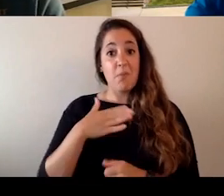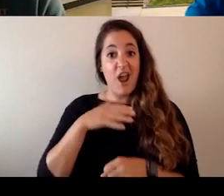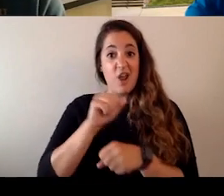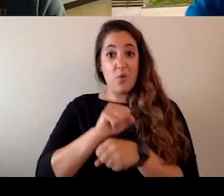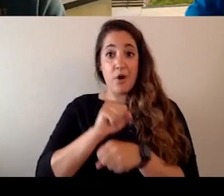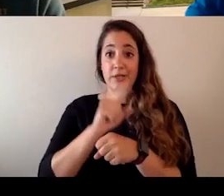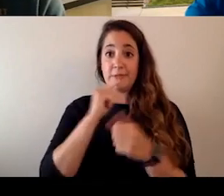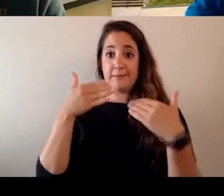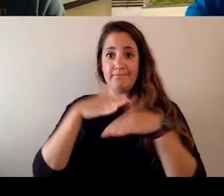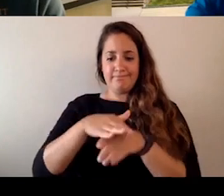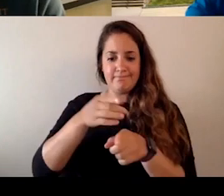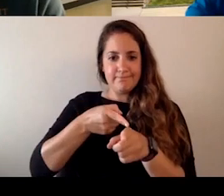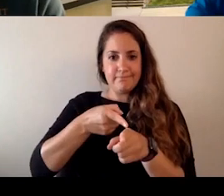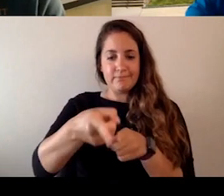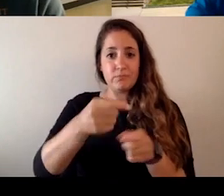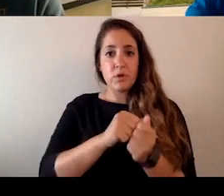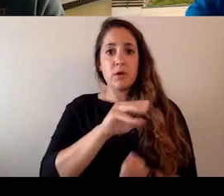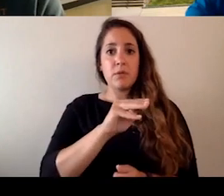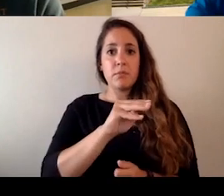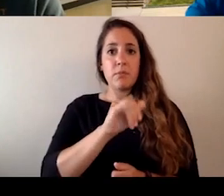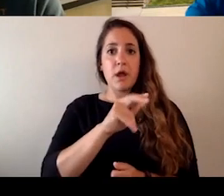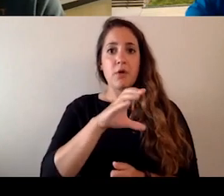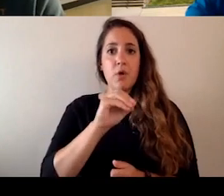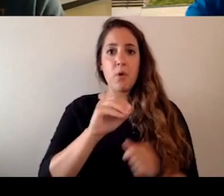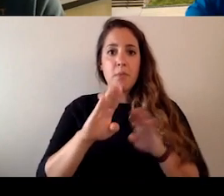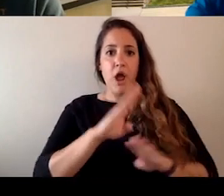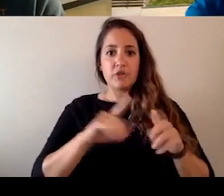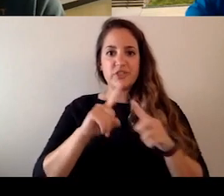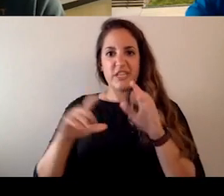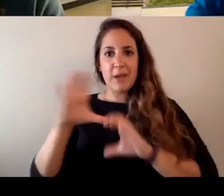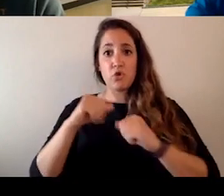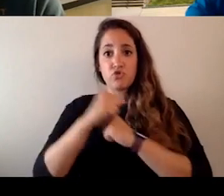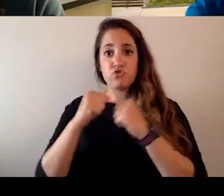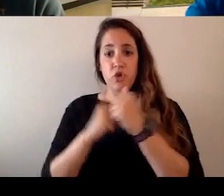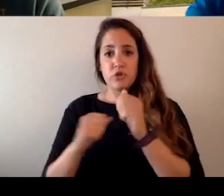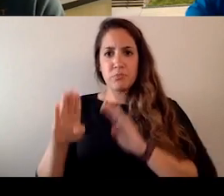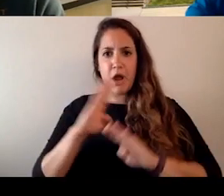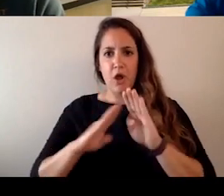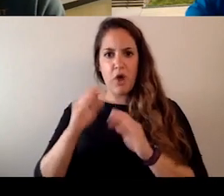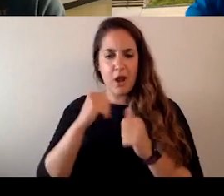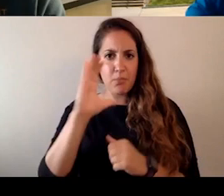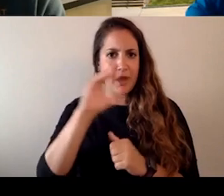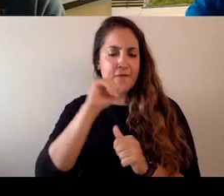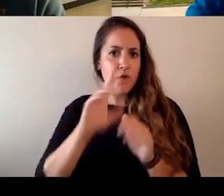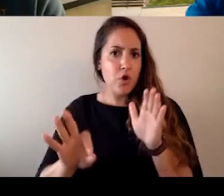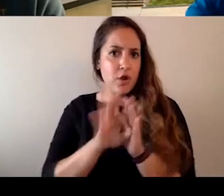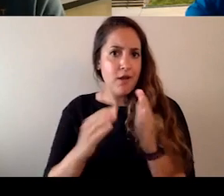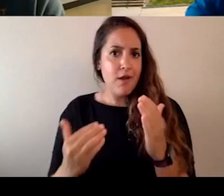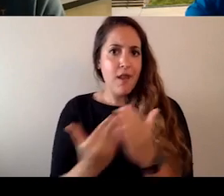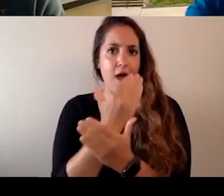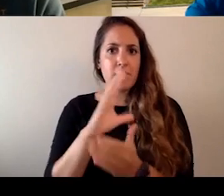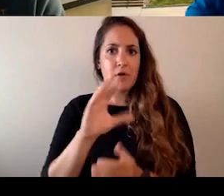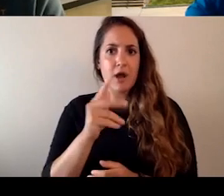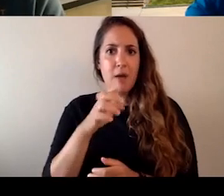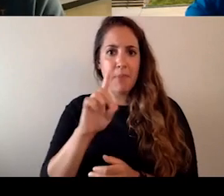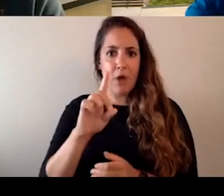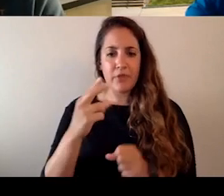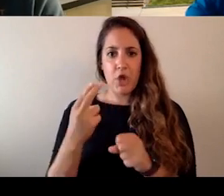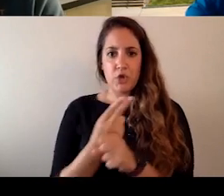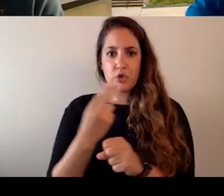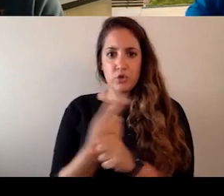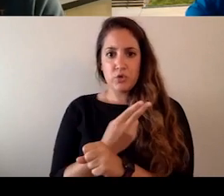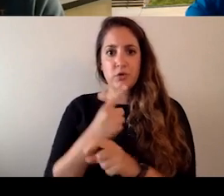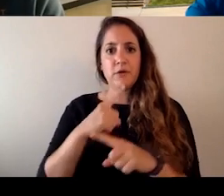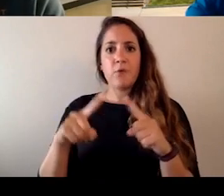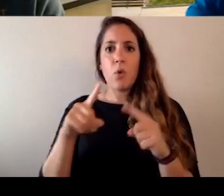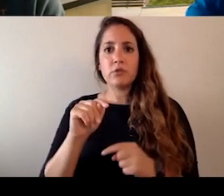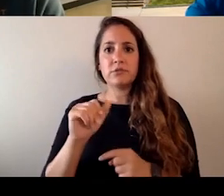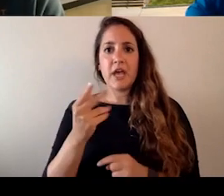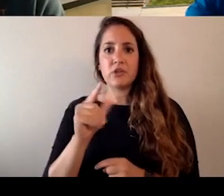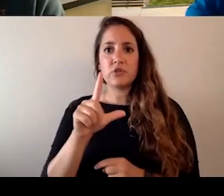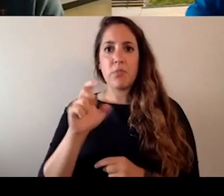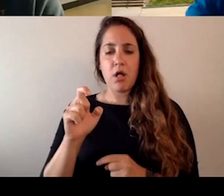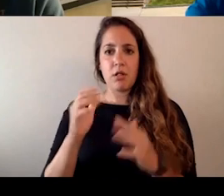microbiology and biochemistry and structural biology - looking for novel compounds that could be used for medicines, or in the biochemical realm